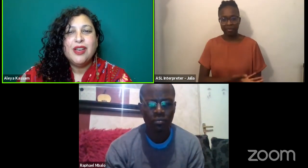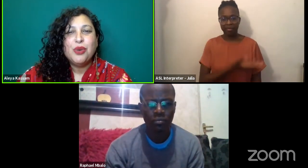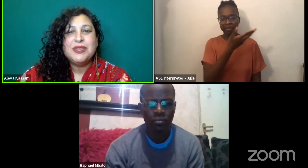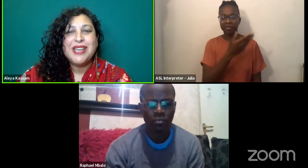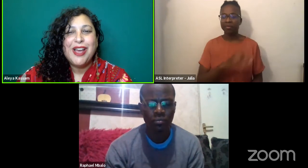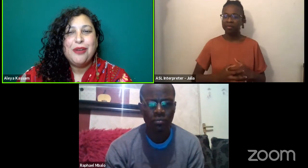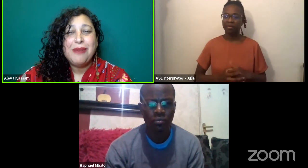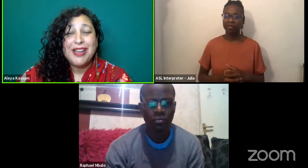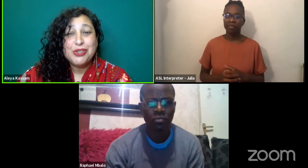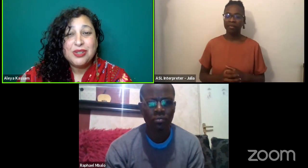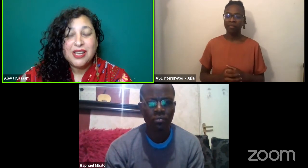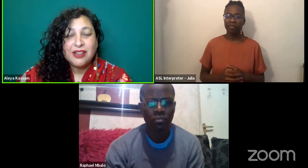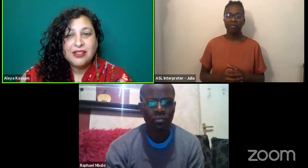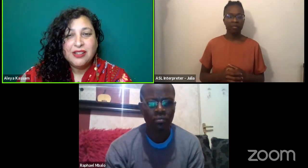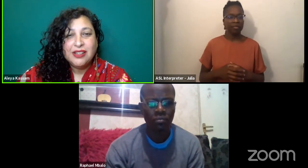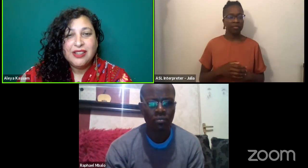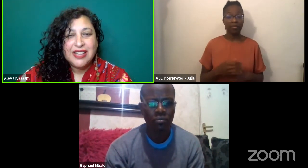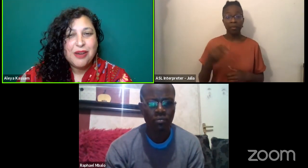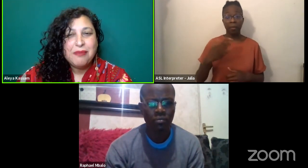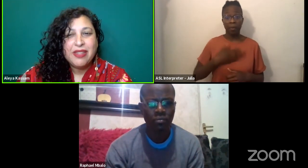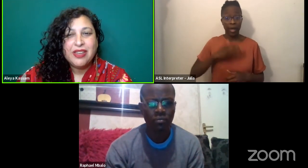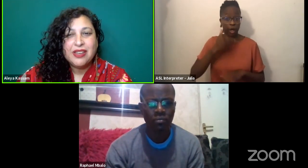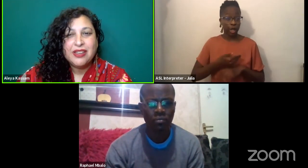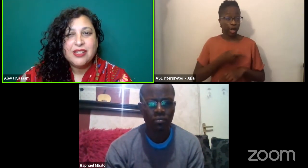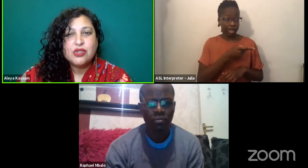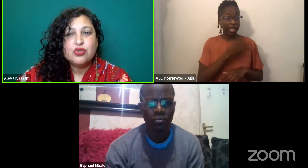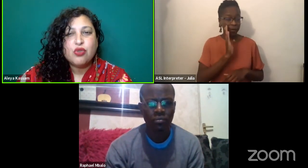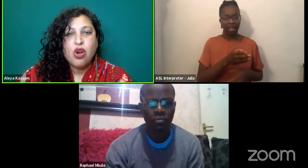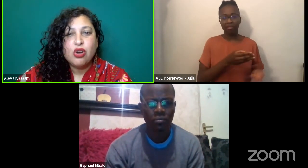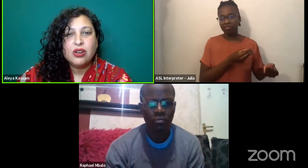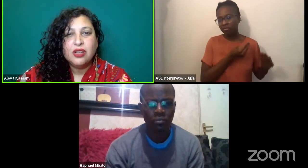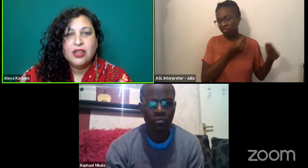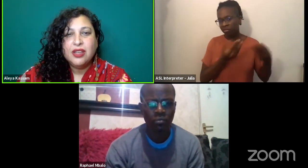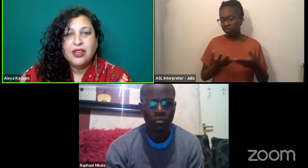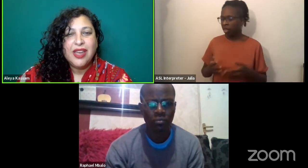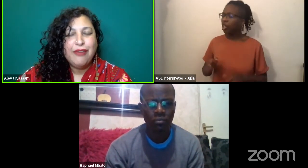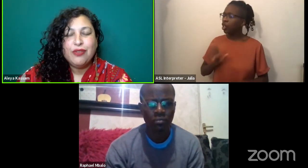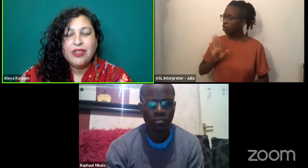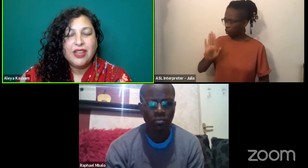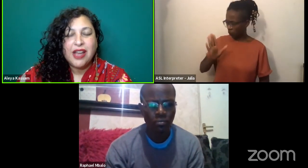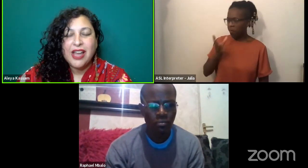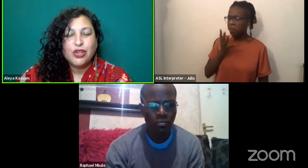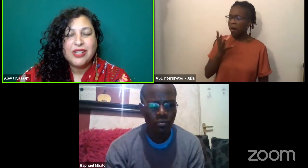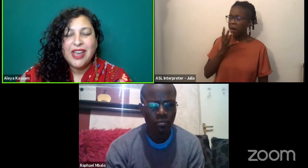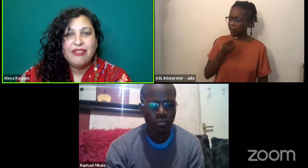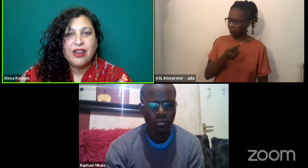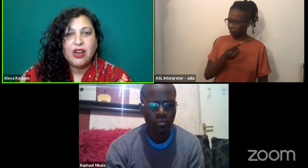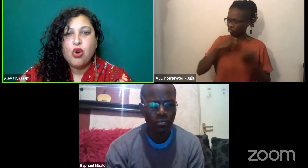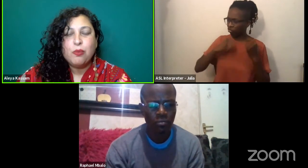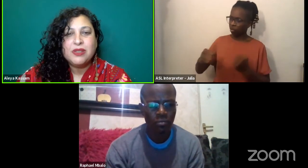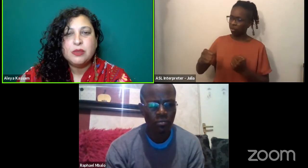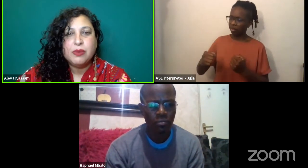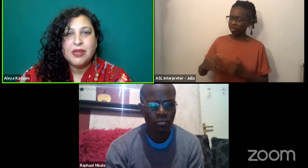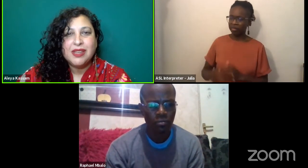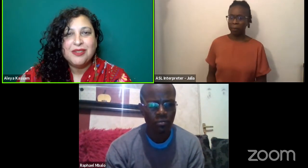would tell my daughter that her mother is strong. Everything I could ever hope to be